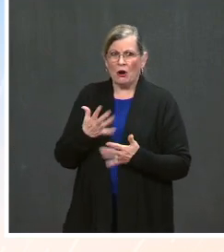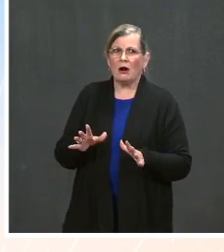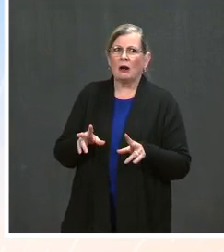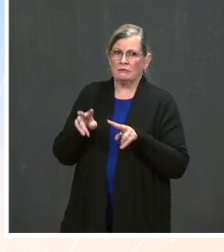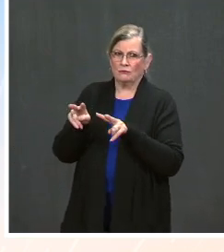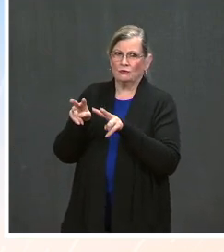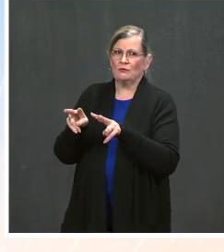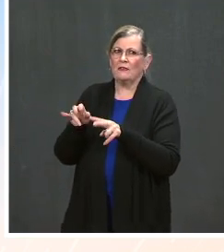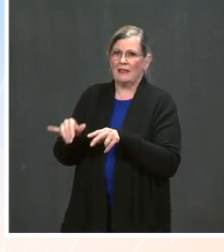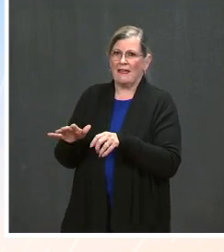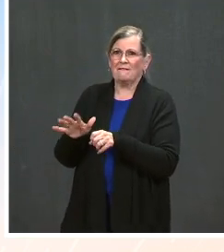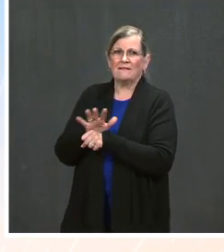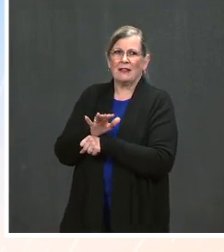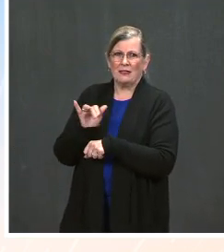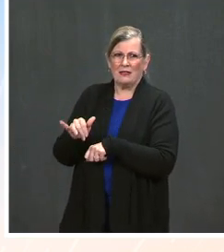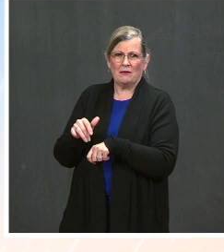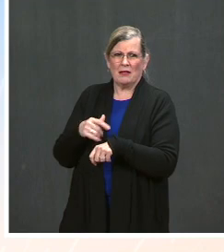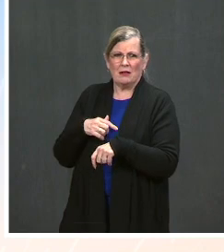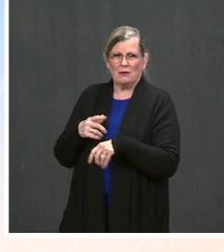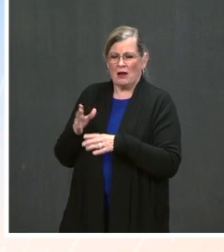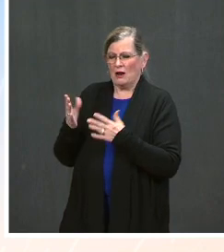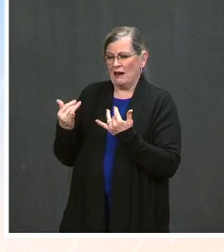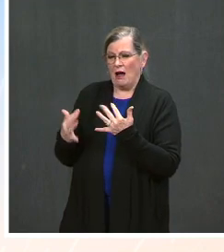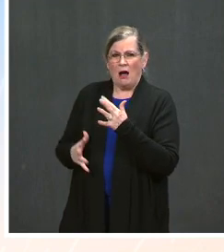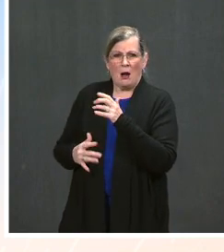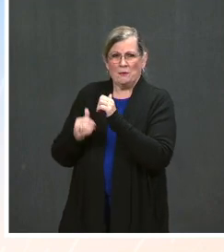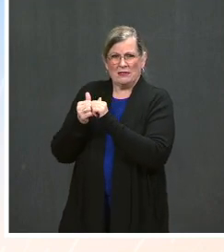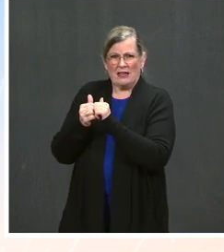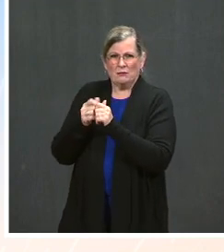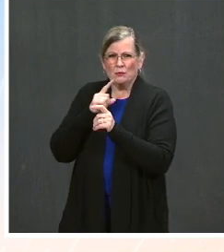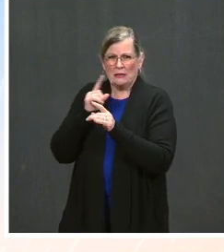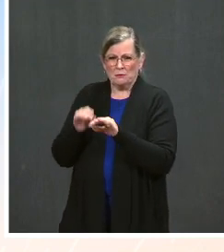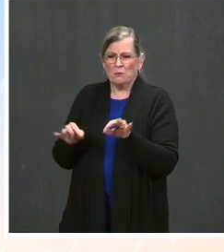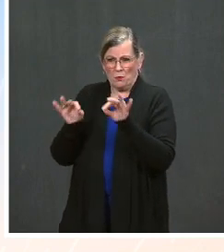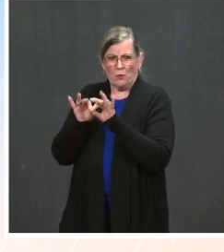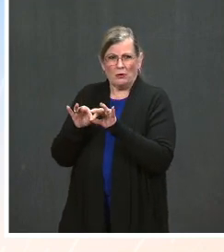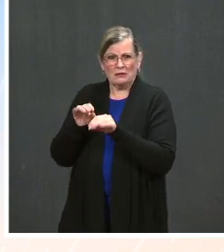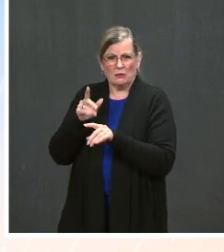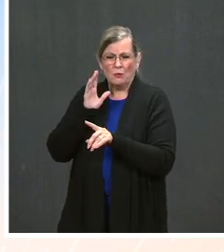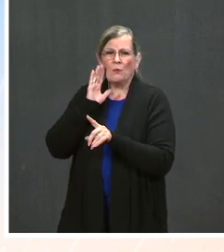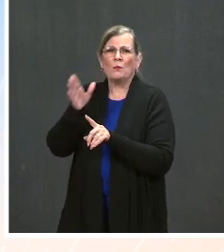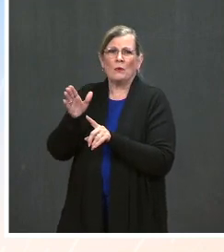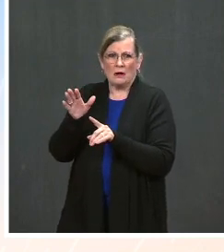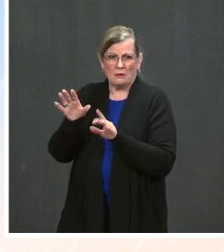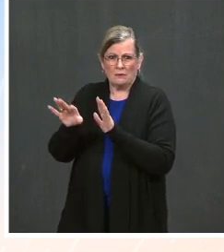But we also have a number of experienced leaders, including the Secretary of Homeland Security --